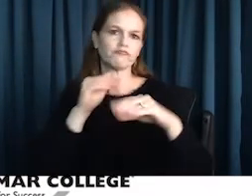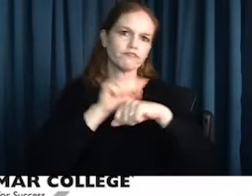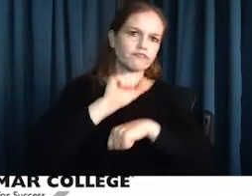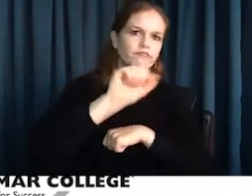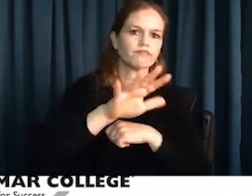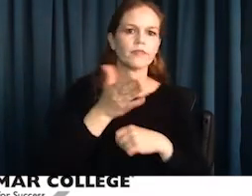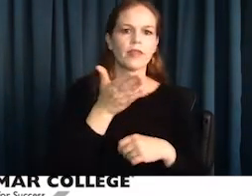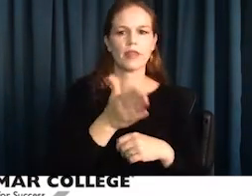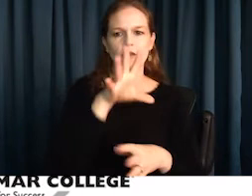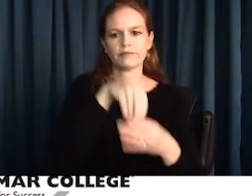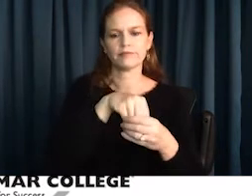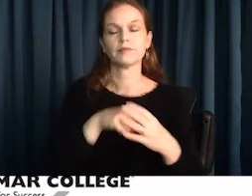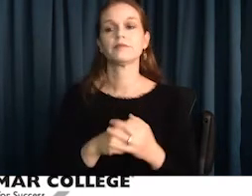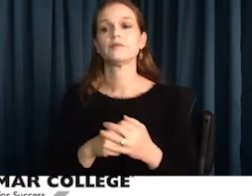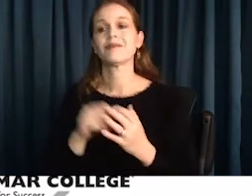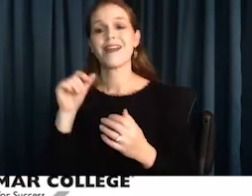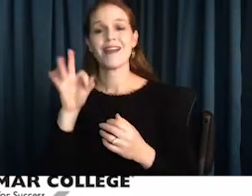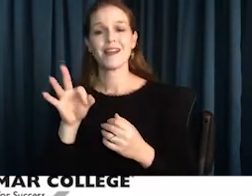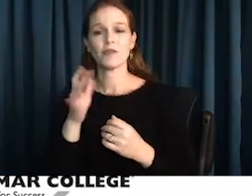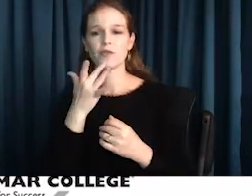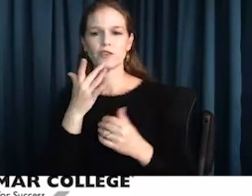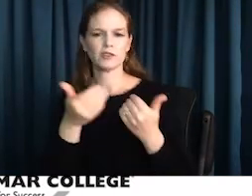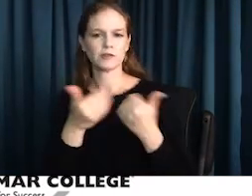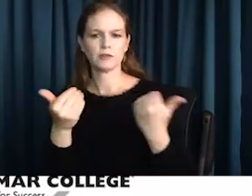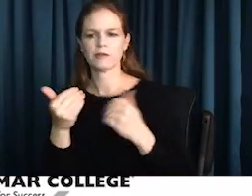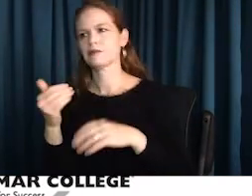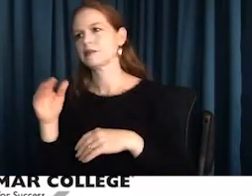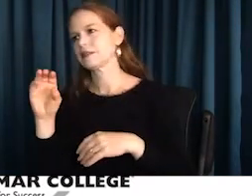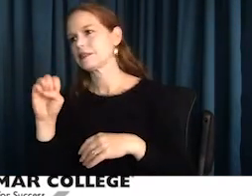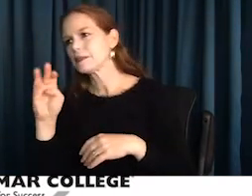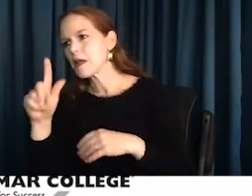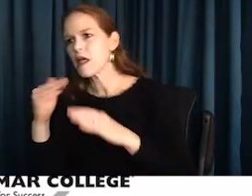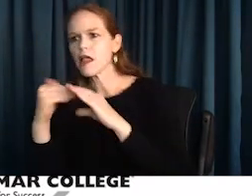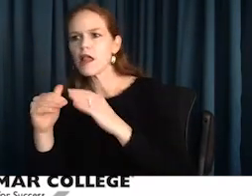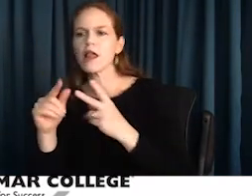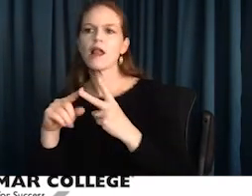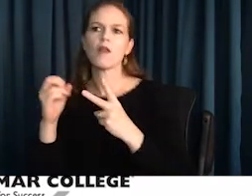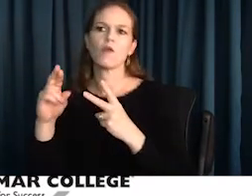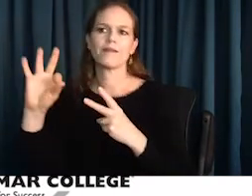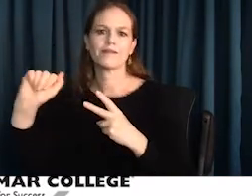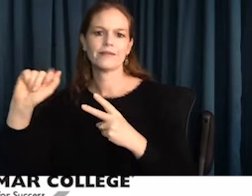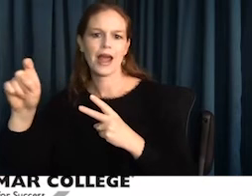If you'd like to submit your documents in another way, like through an email or even fax